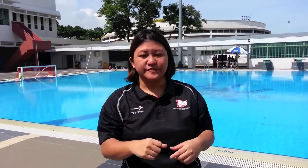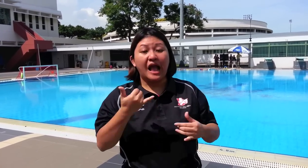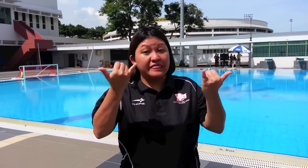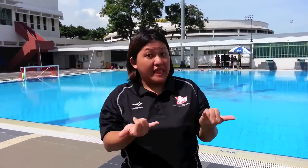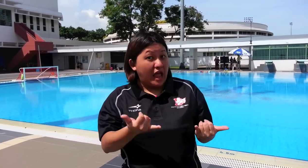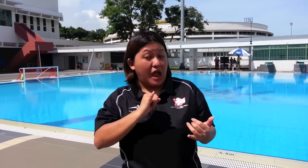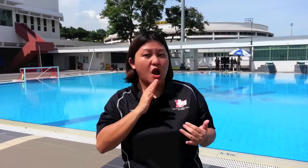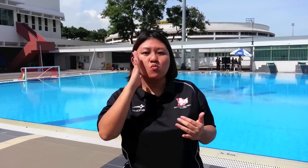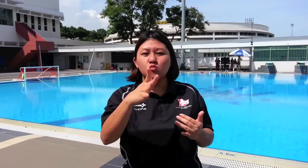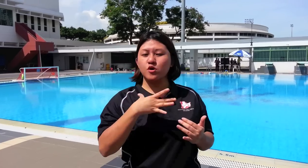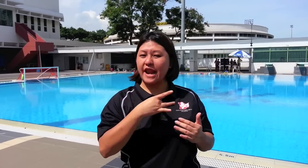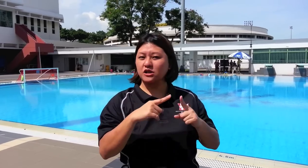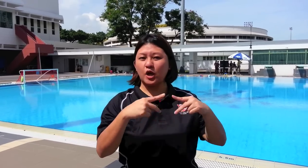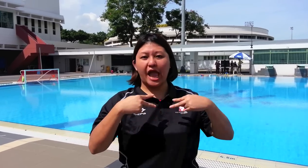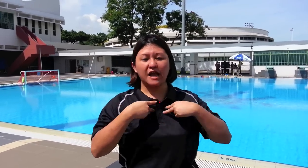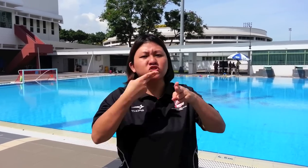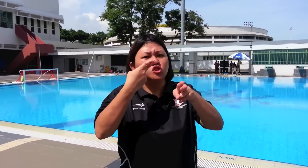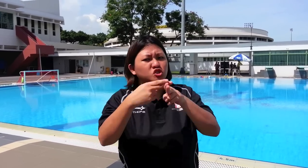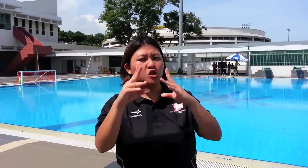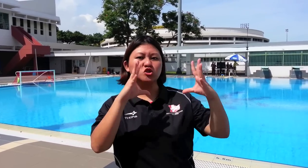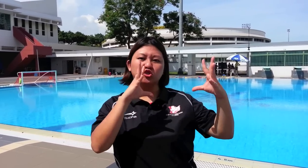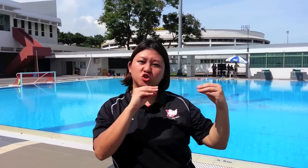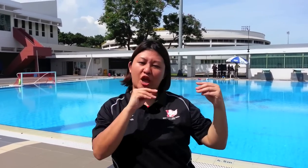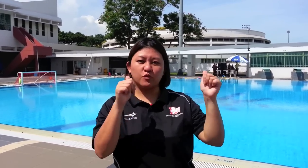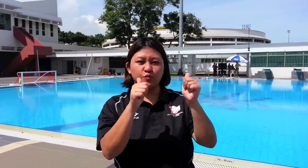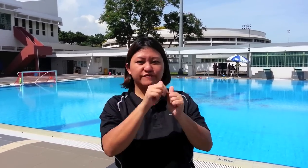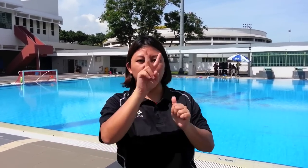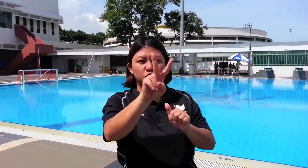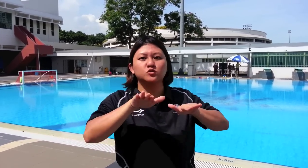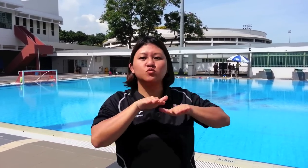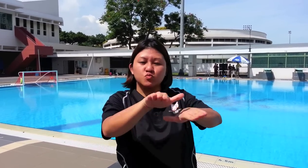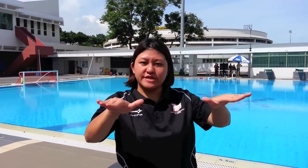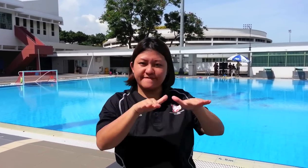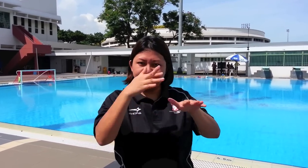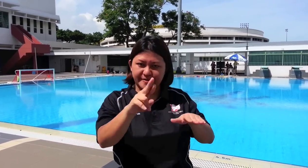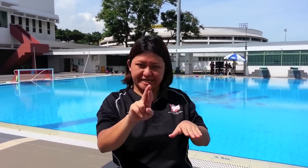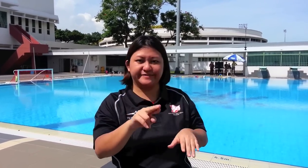Now, I would like to have a short chat with two swimmers.